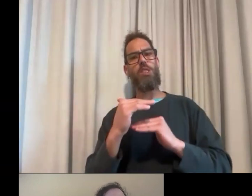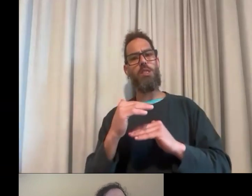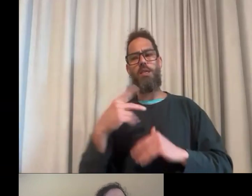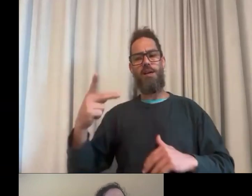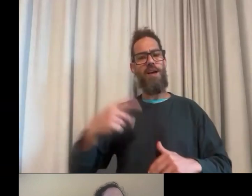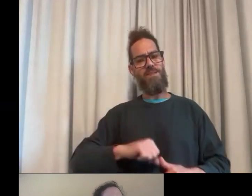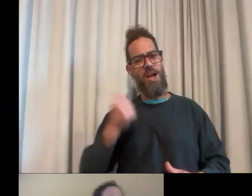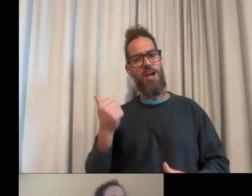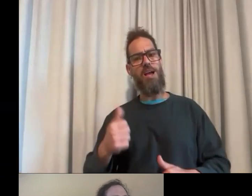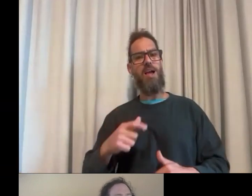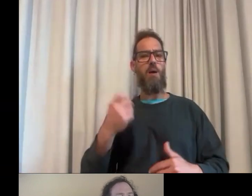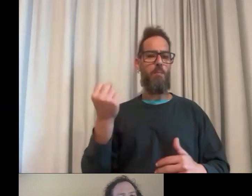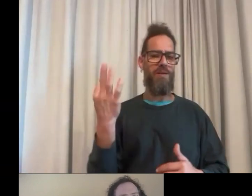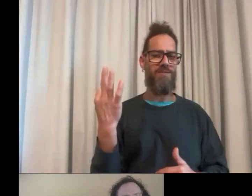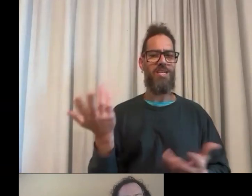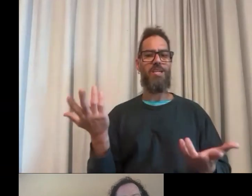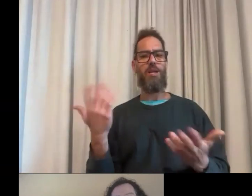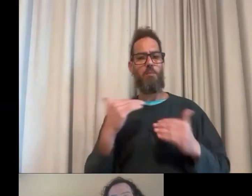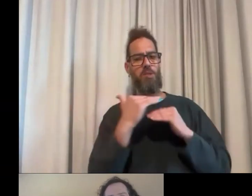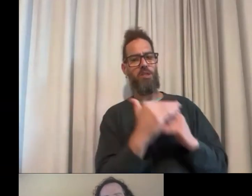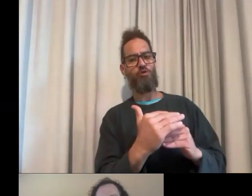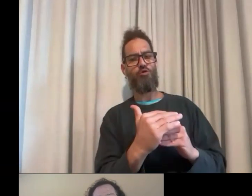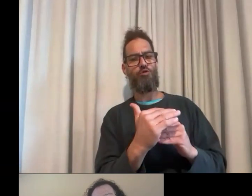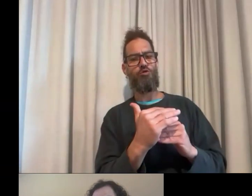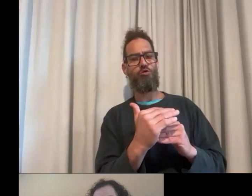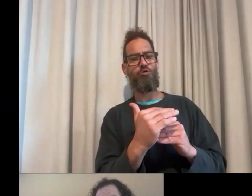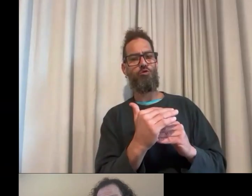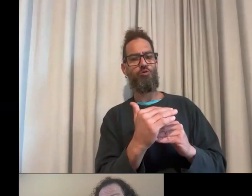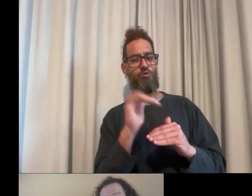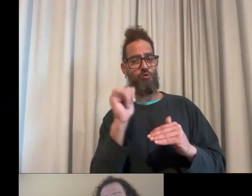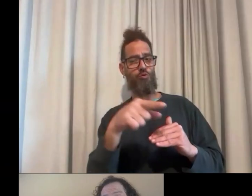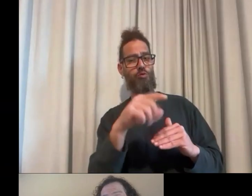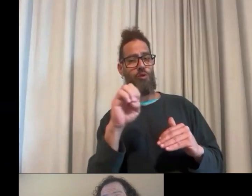we do to make sure people's privacy and dignity is preserved